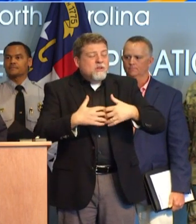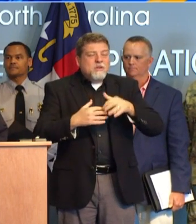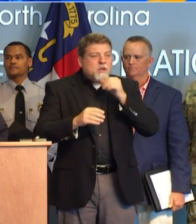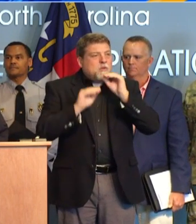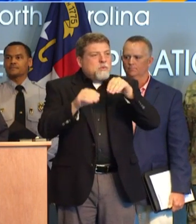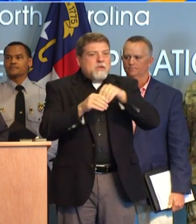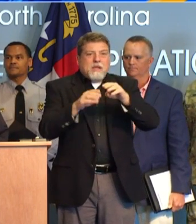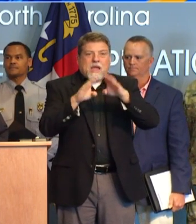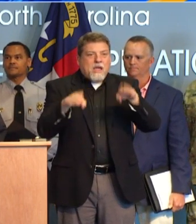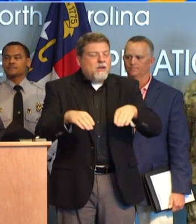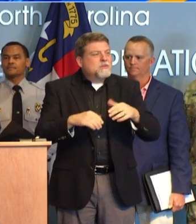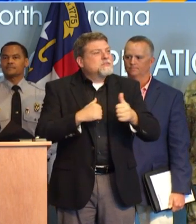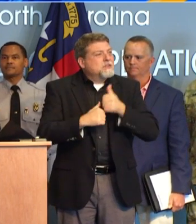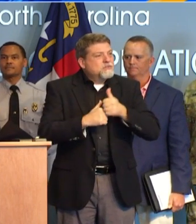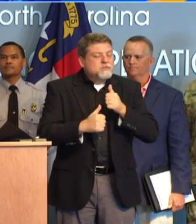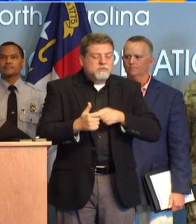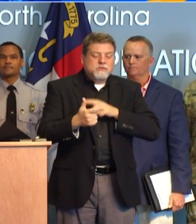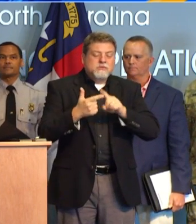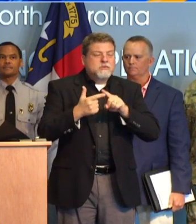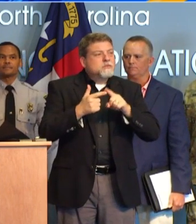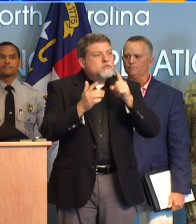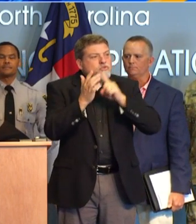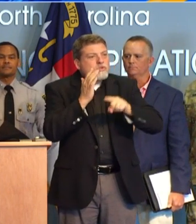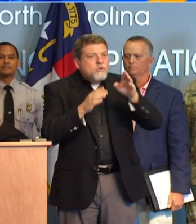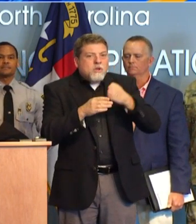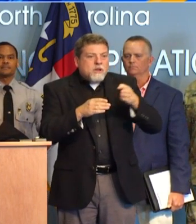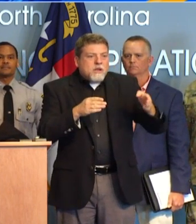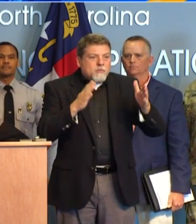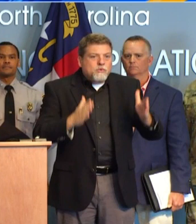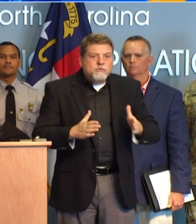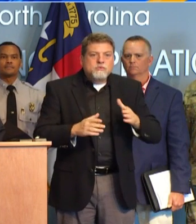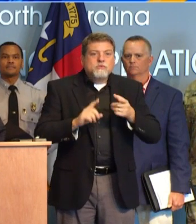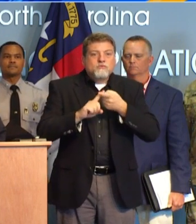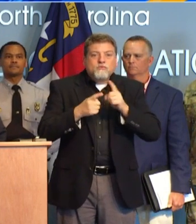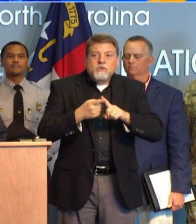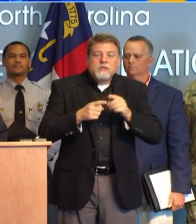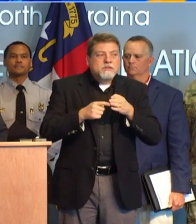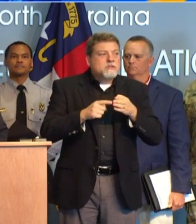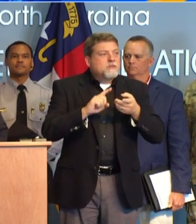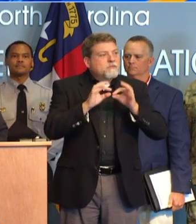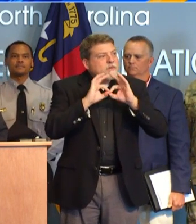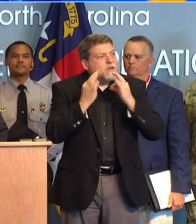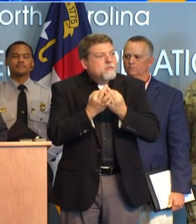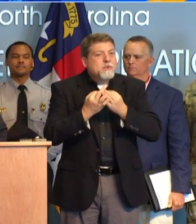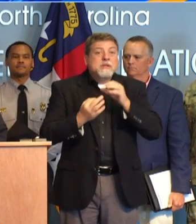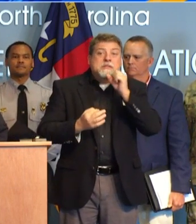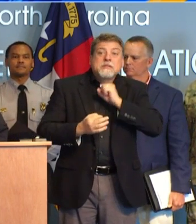CARBON MONOXIDE IS DEADLY. IF YOU ARE ABLE TO PLEASE CHECK ON YOUR NEIGHBORS, ESPECIALLY